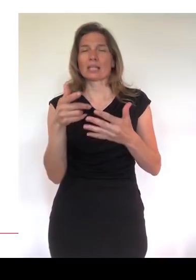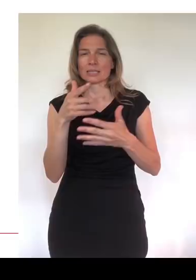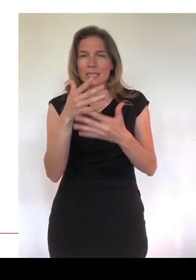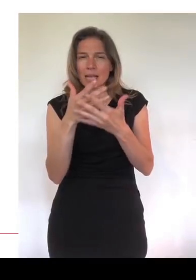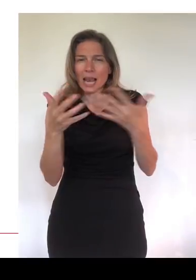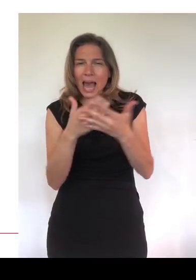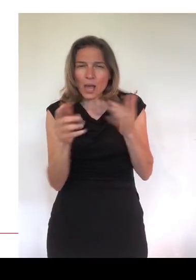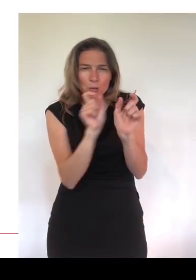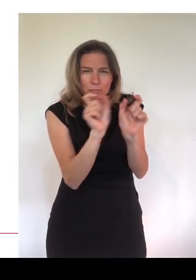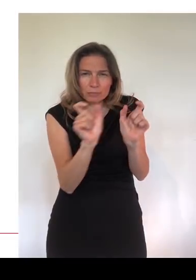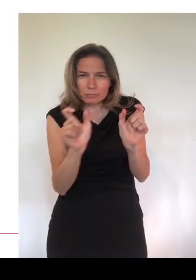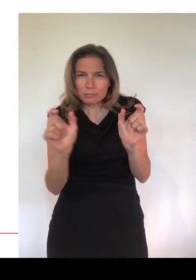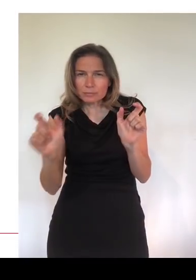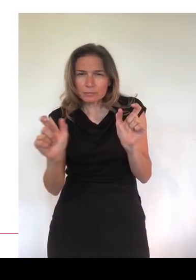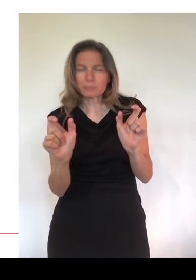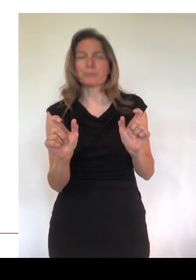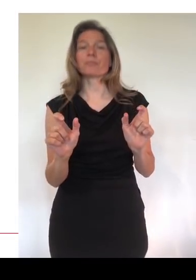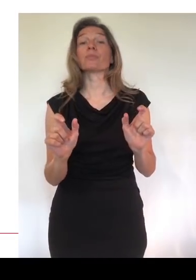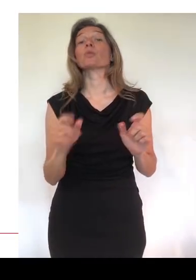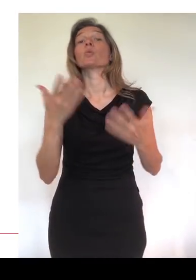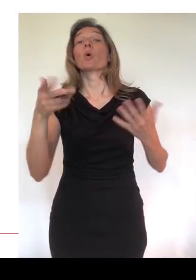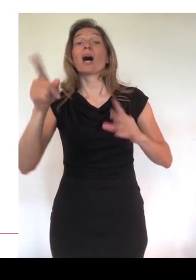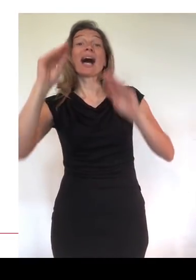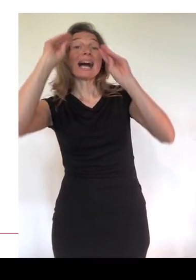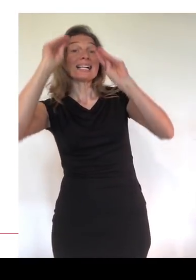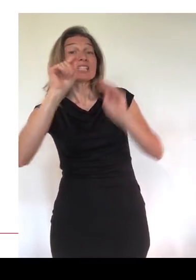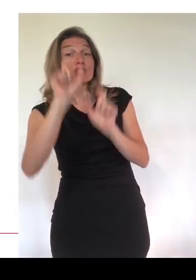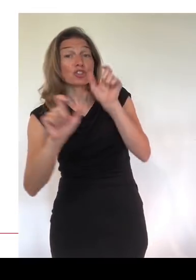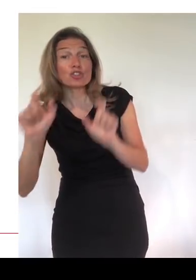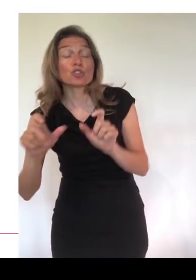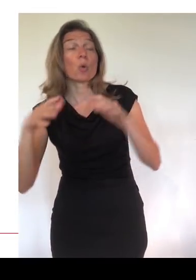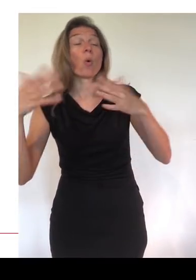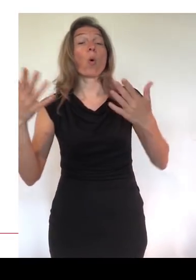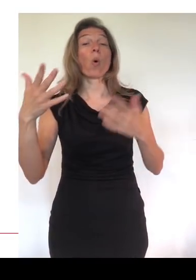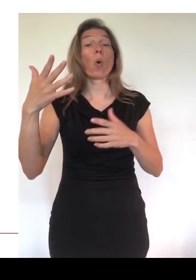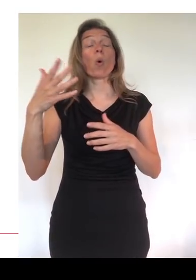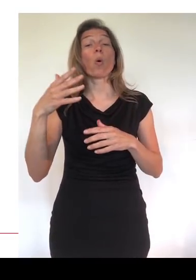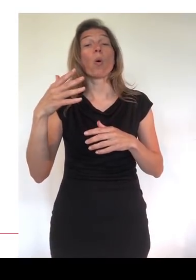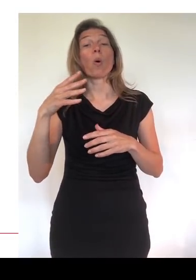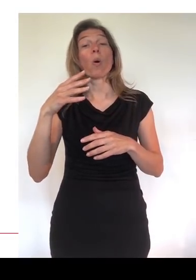it's not a per se a tool that would be you're used by teachers or by parents